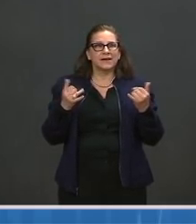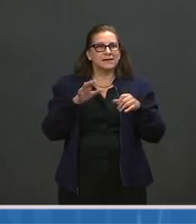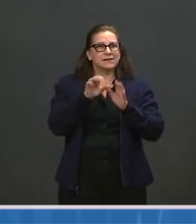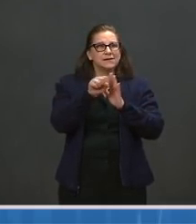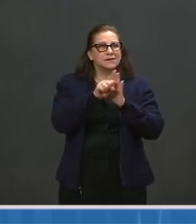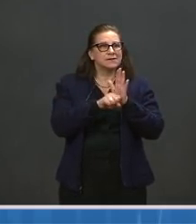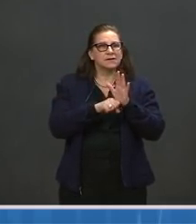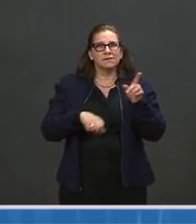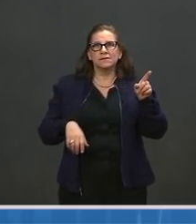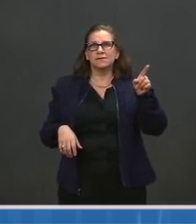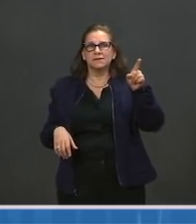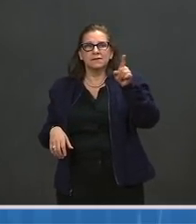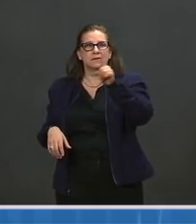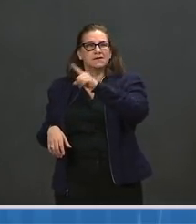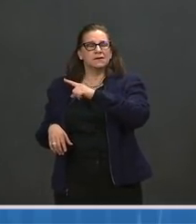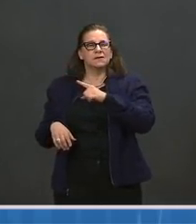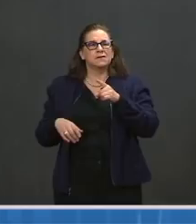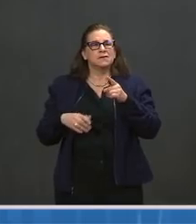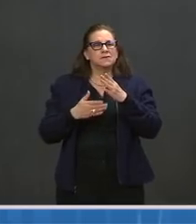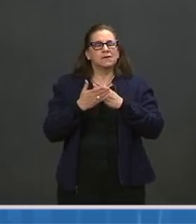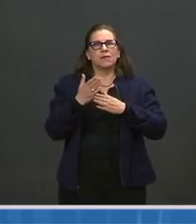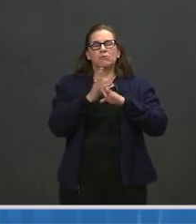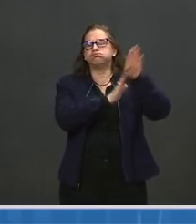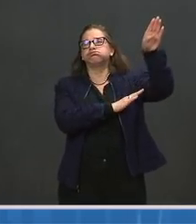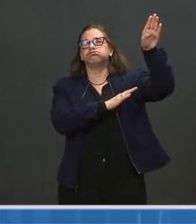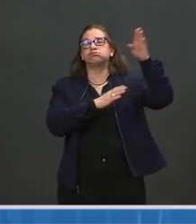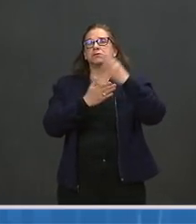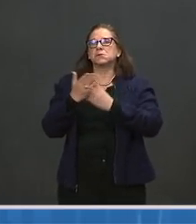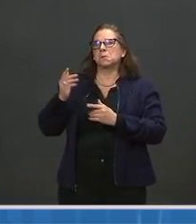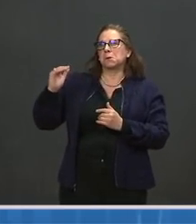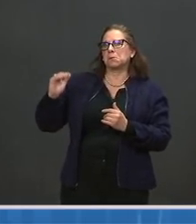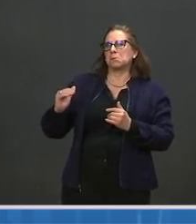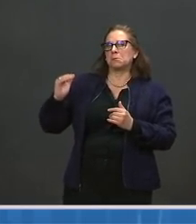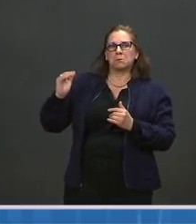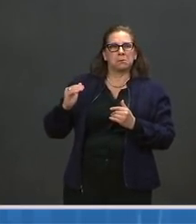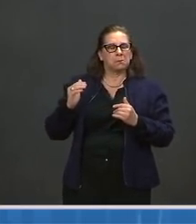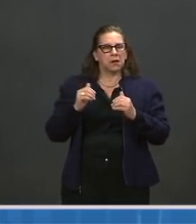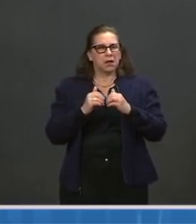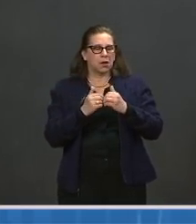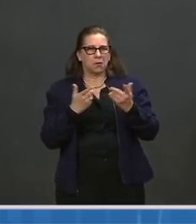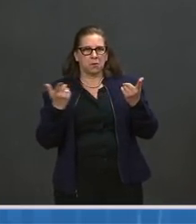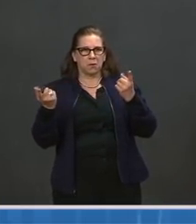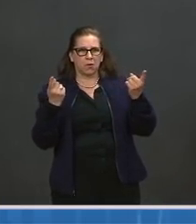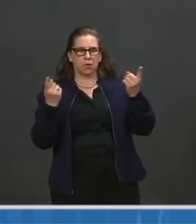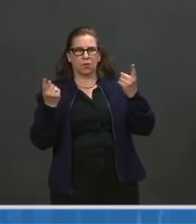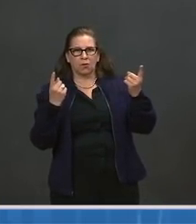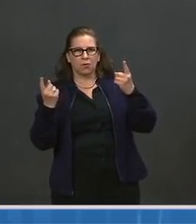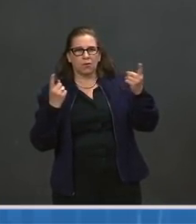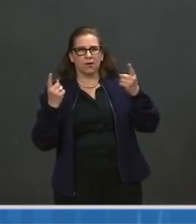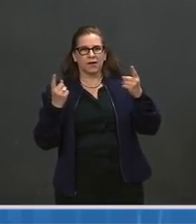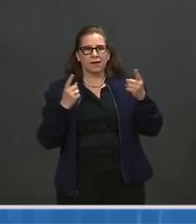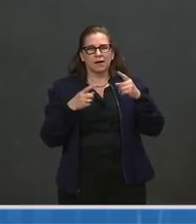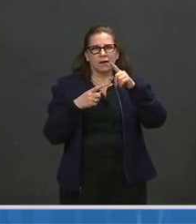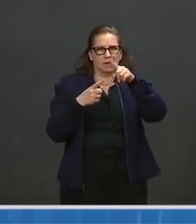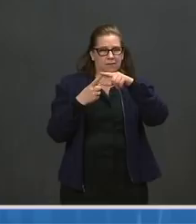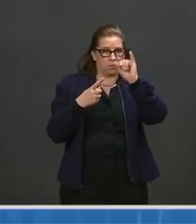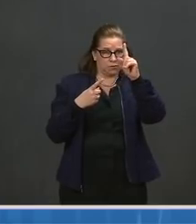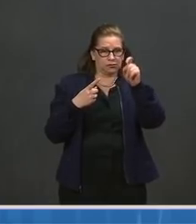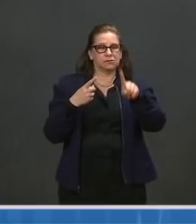rather than relaxing them, as so many are? And then, secondly, do you still expect Johnson & Johnson to deliver 20 million doses by the end of the month,